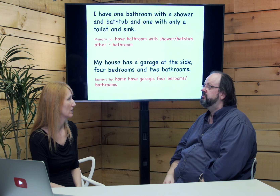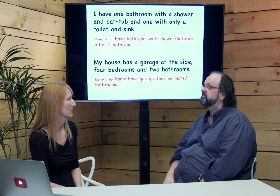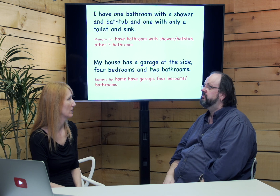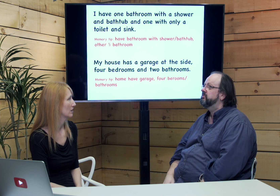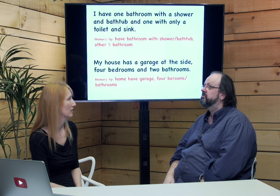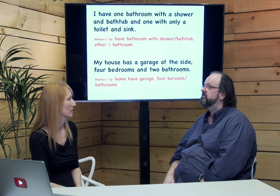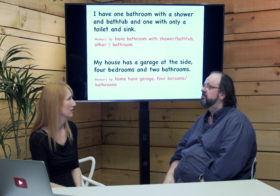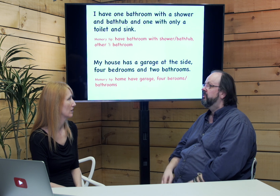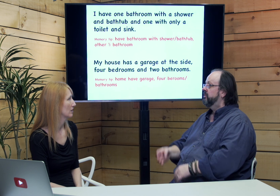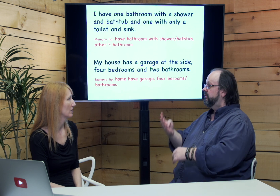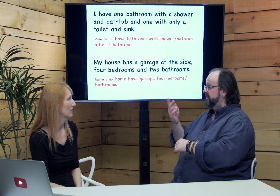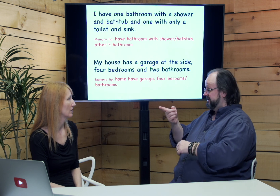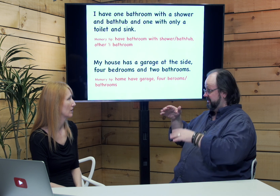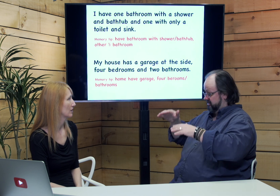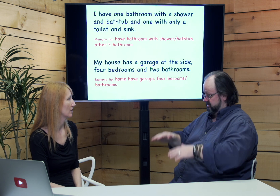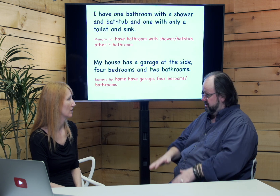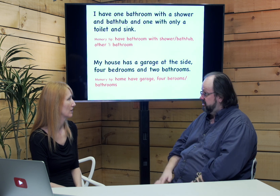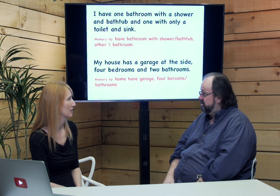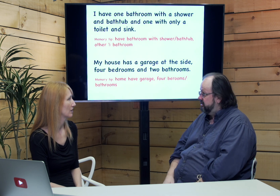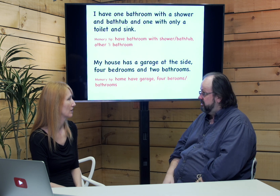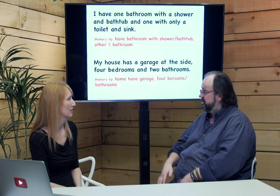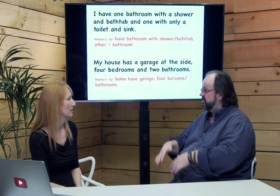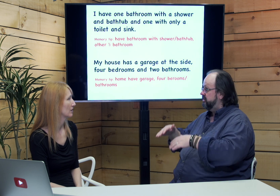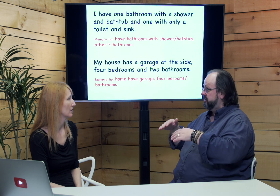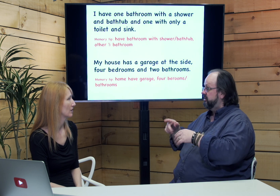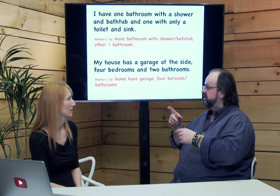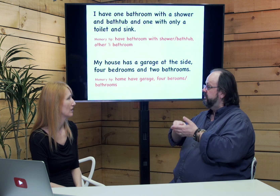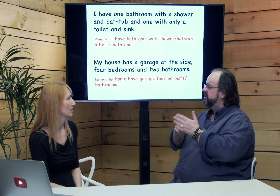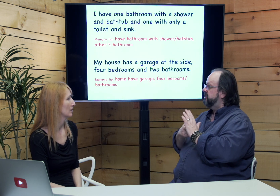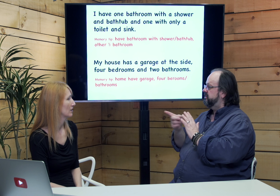and then you put your hands down while you were thinking